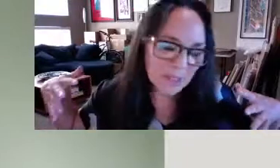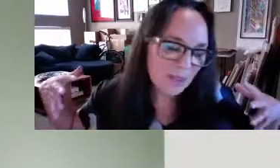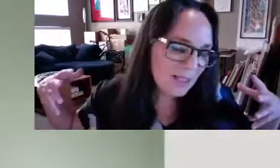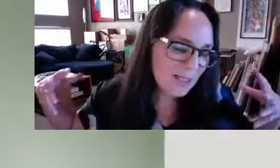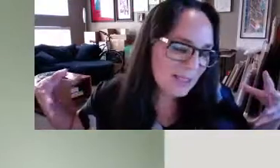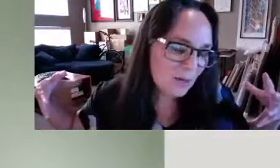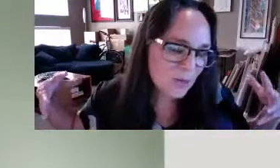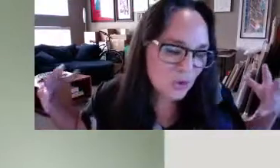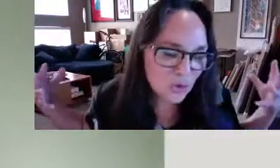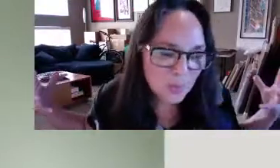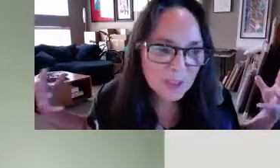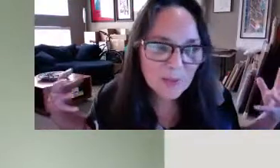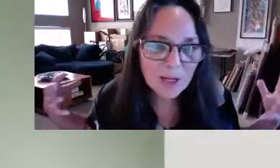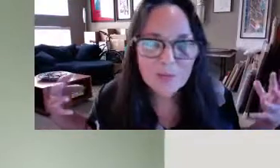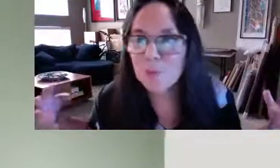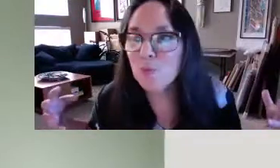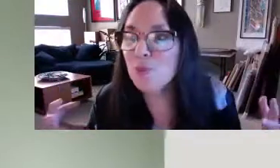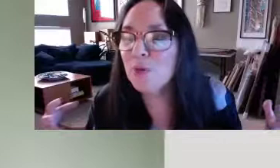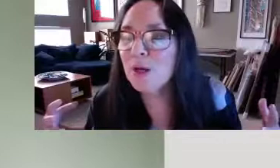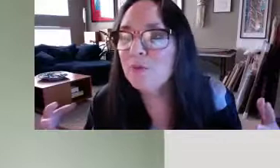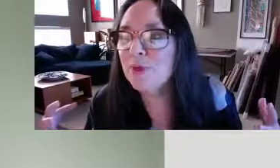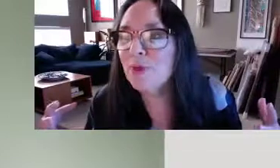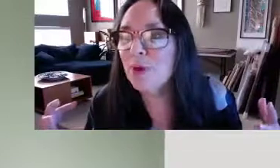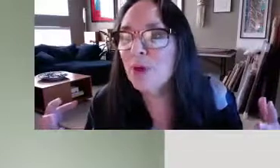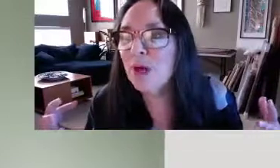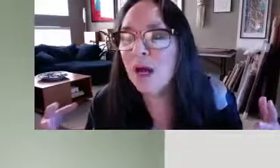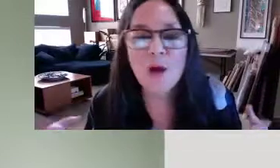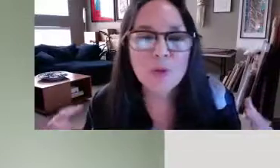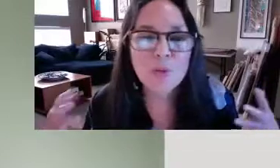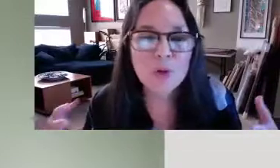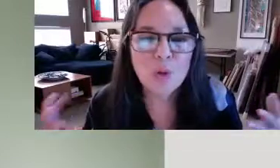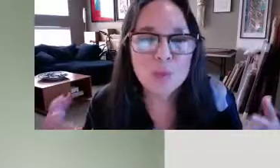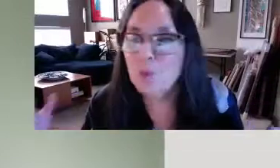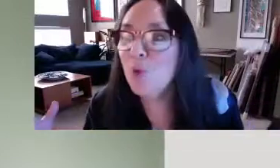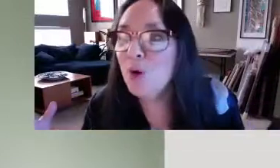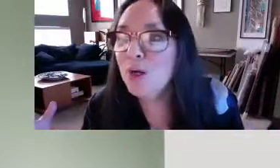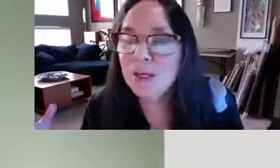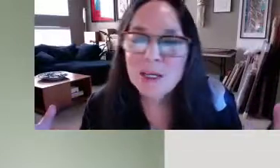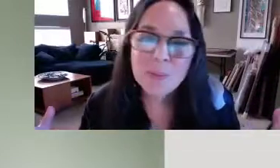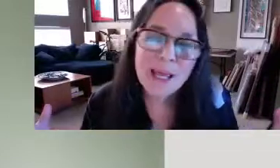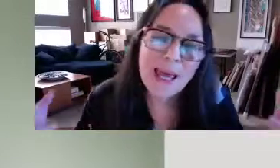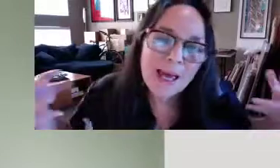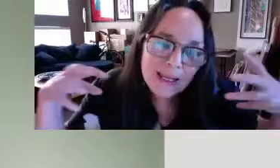not necessarily stripping them out of their out of their how they would always be worn but adding